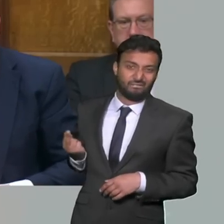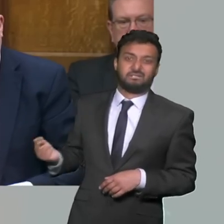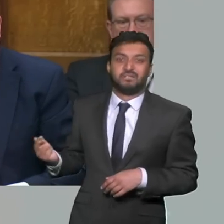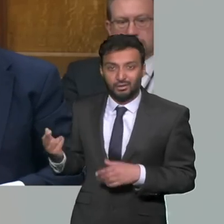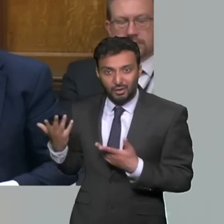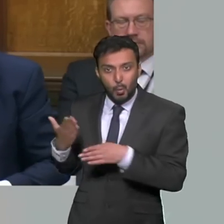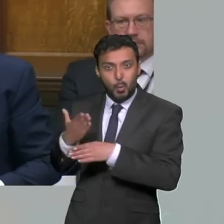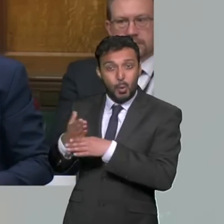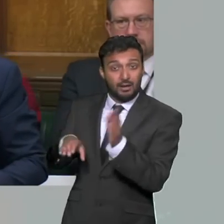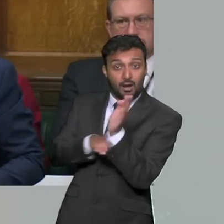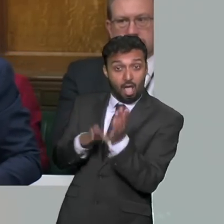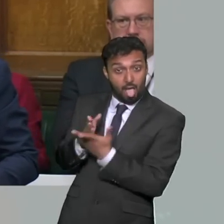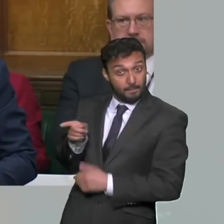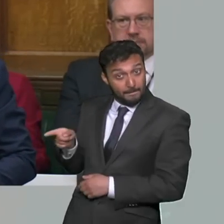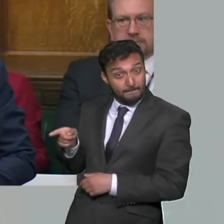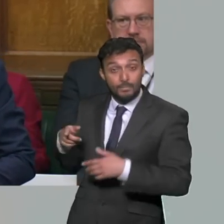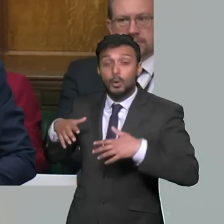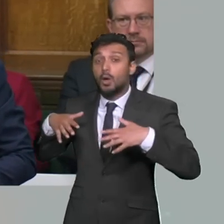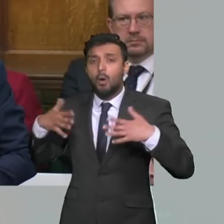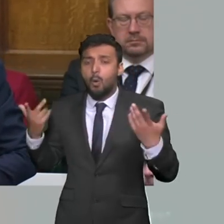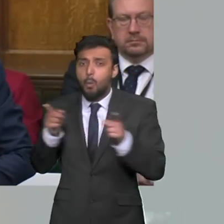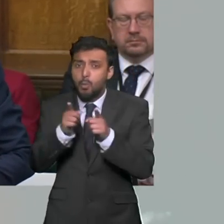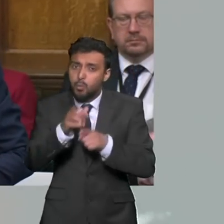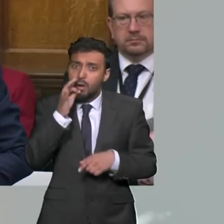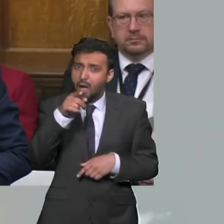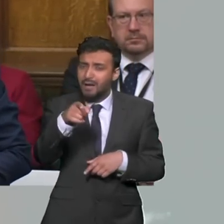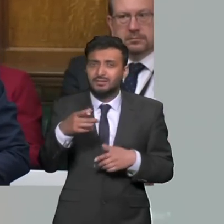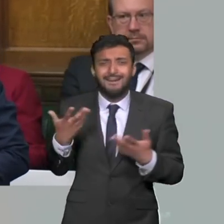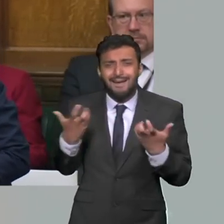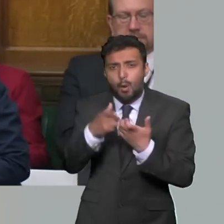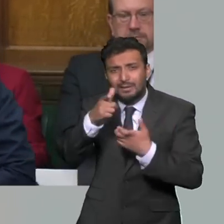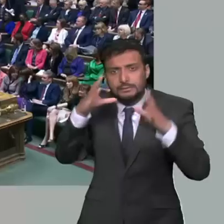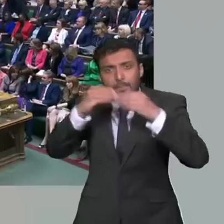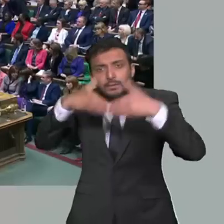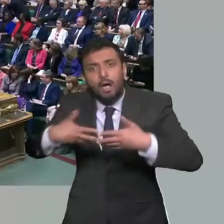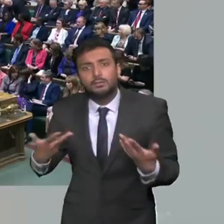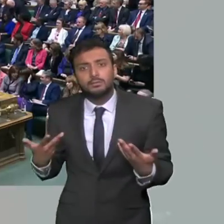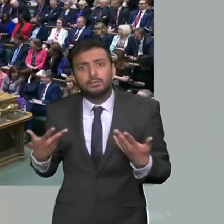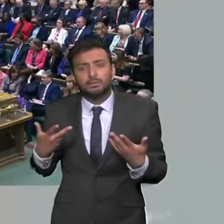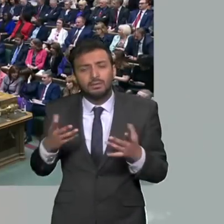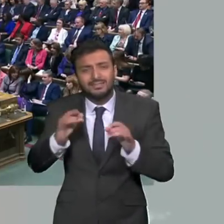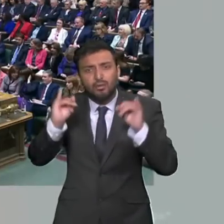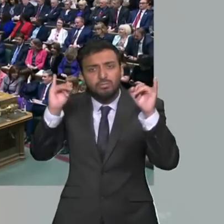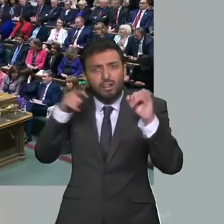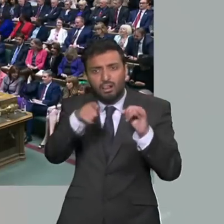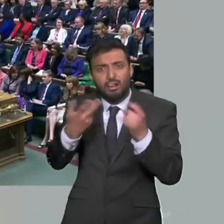so much blood on his filthy, privileged hands?